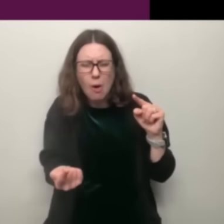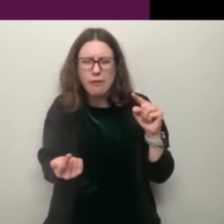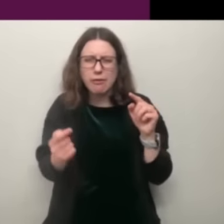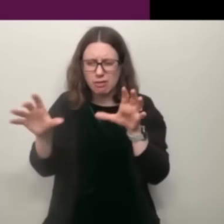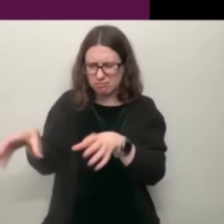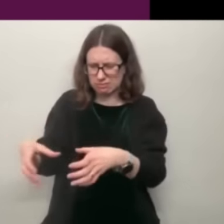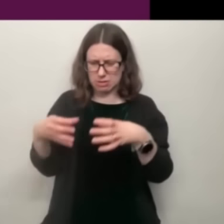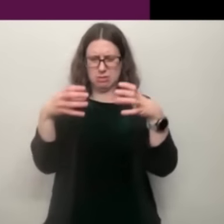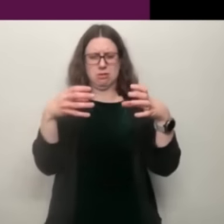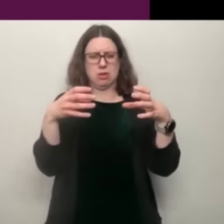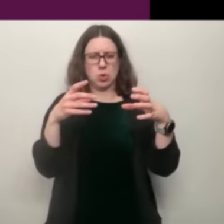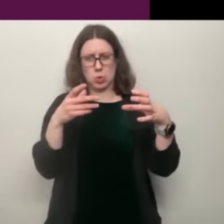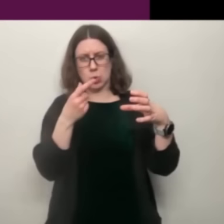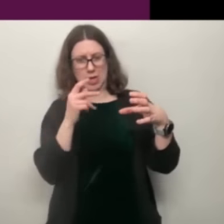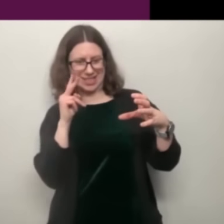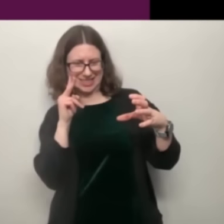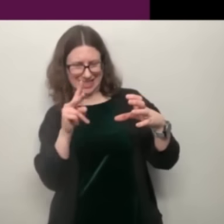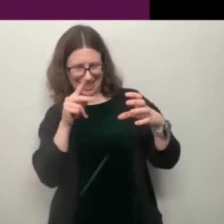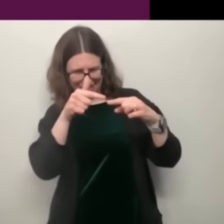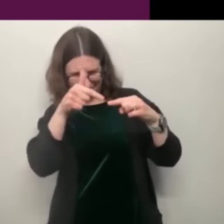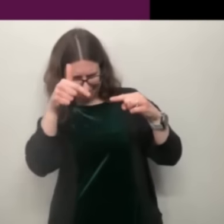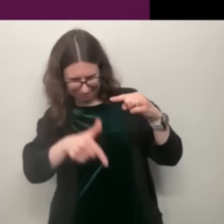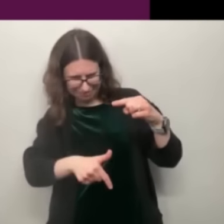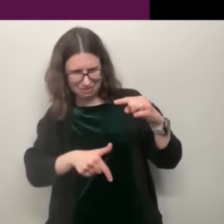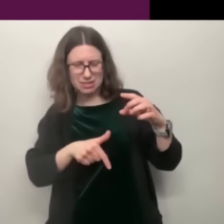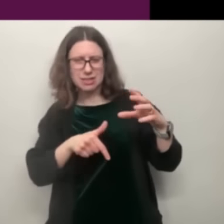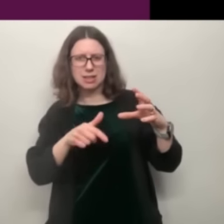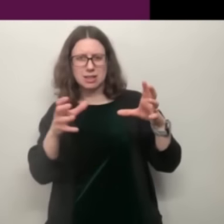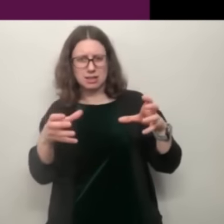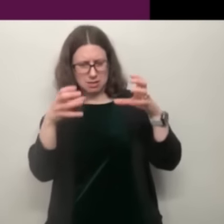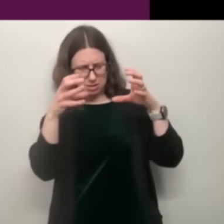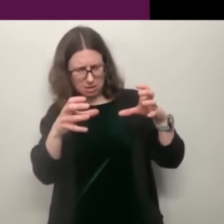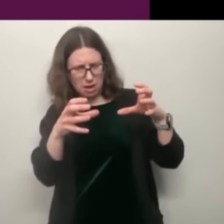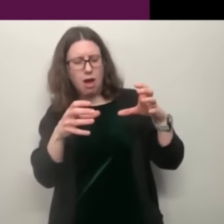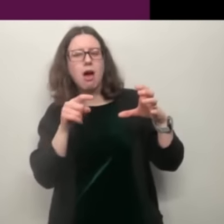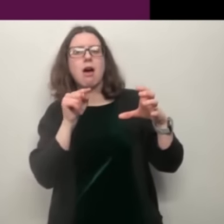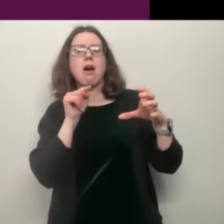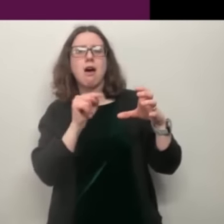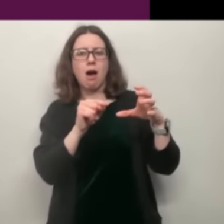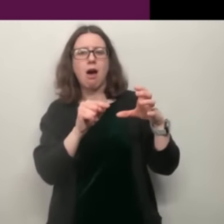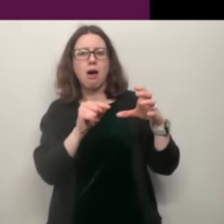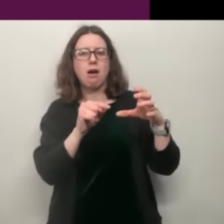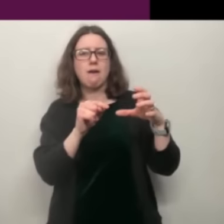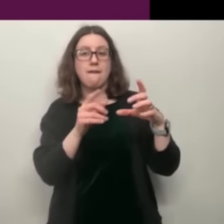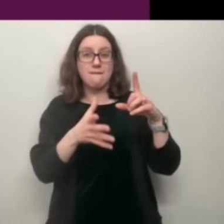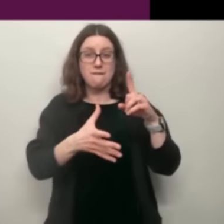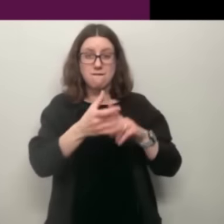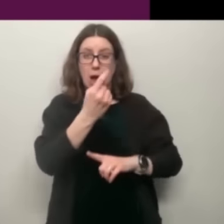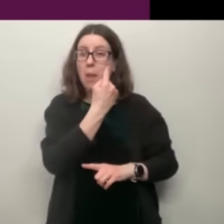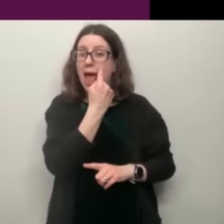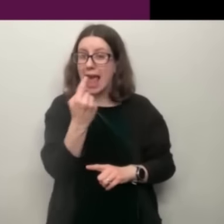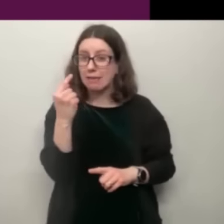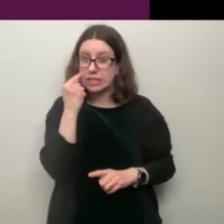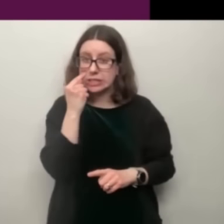of the 20th century. So those are the ones where we held out the most hope of finding evidence such as this.